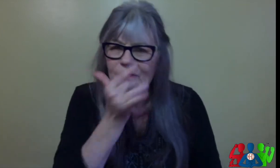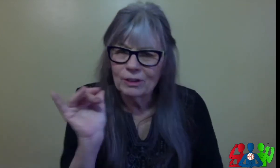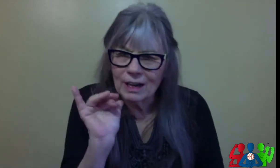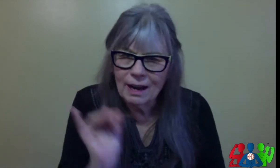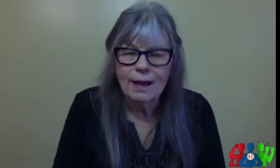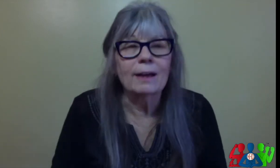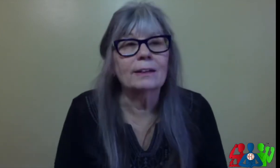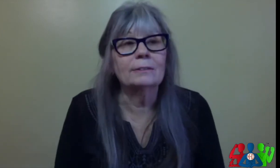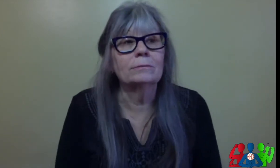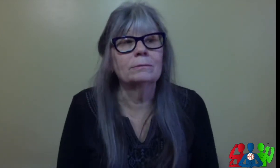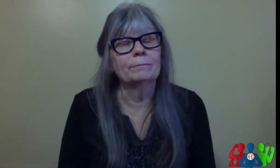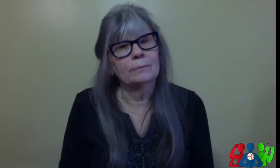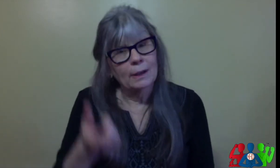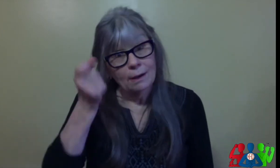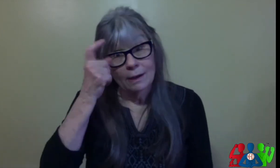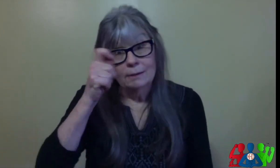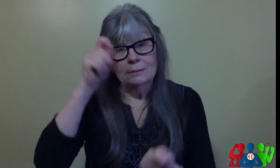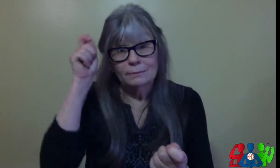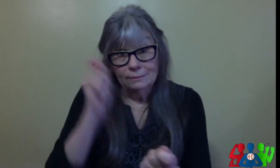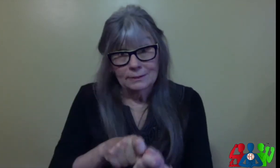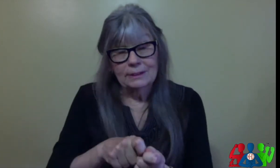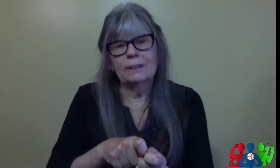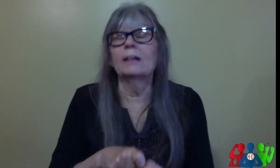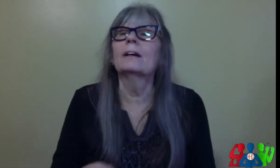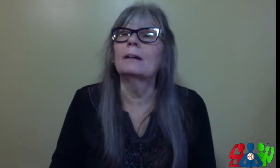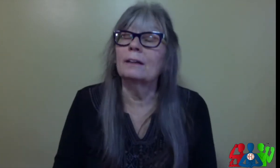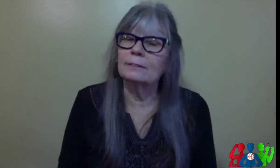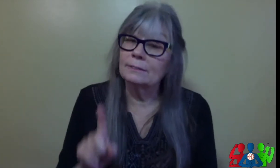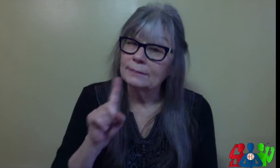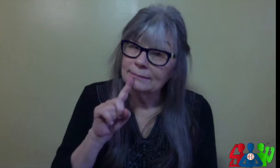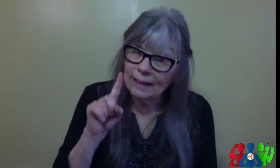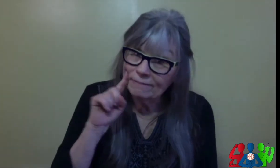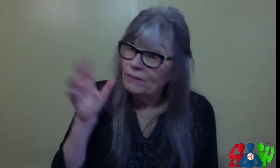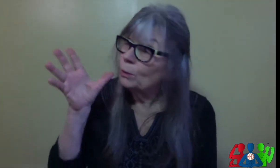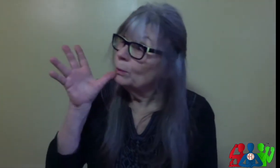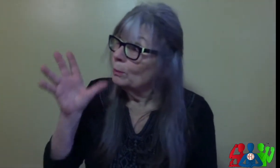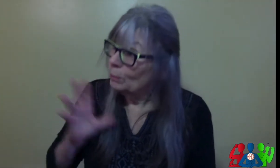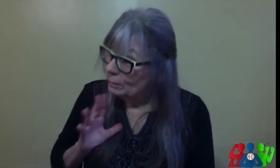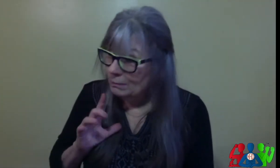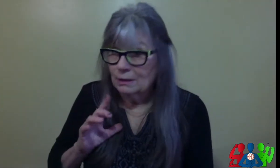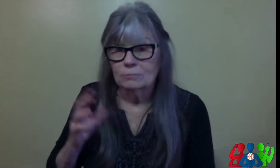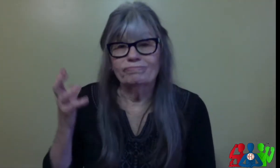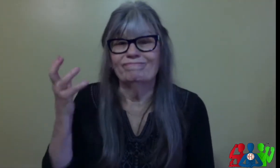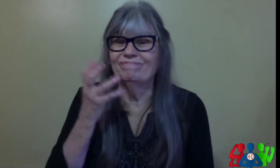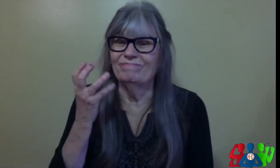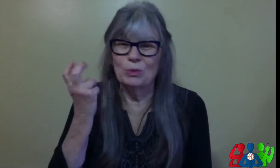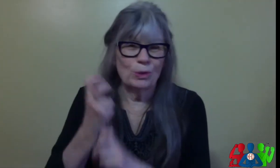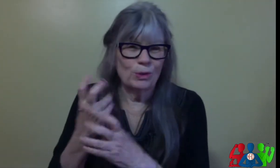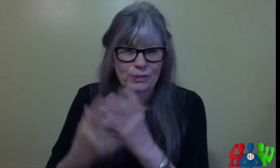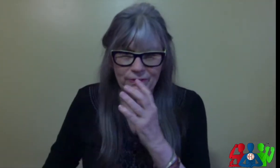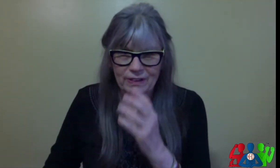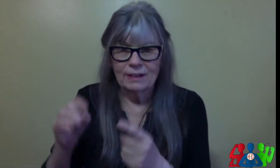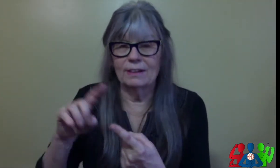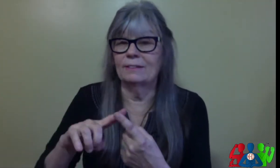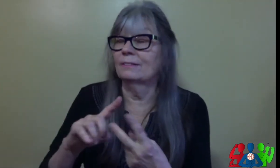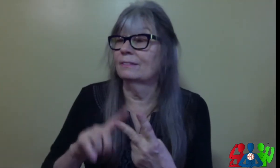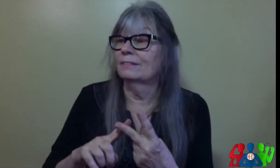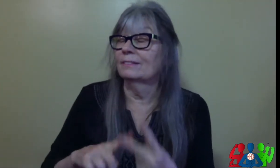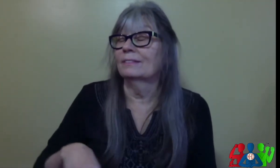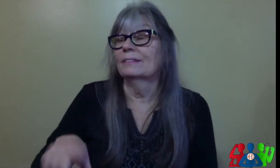history, that there were people who are influential for our community that we don't know